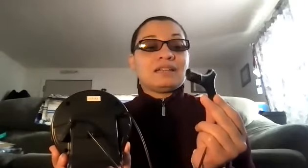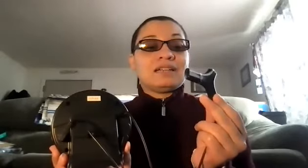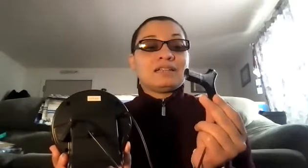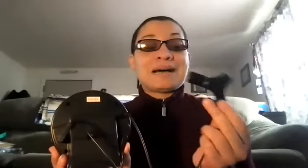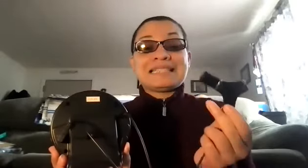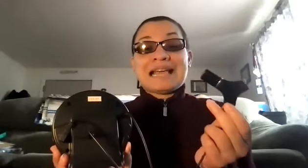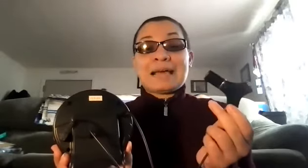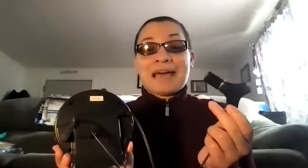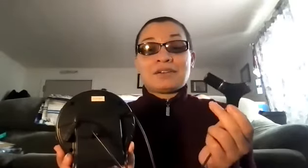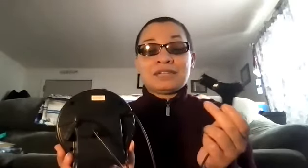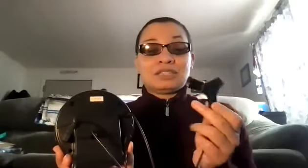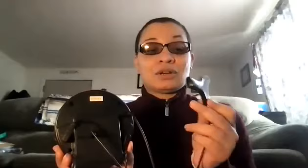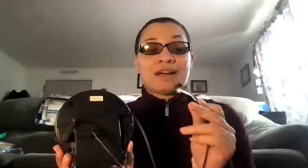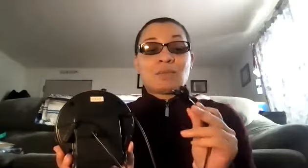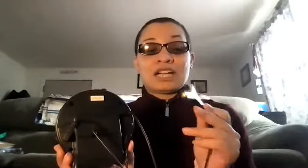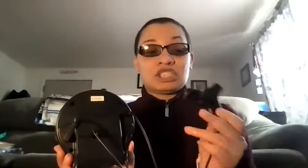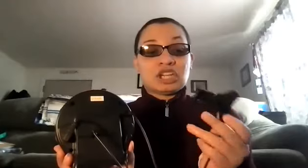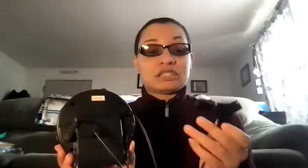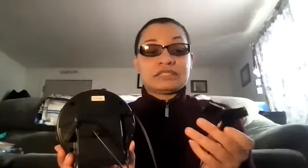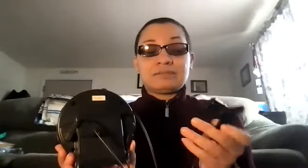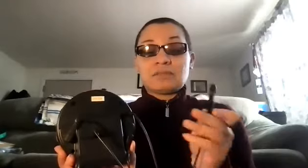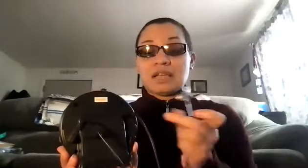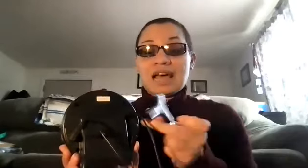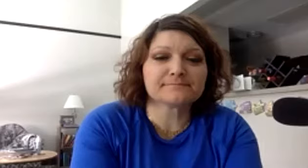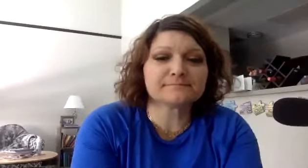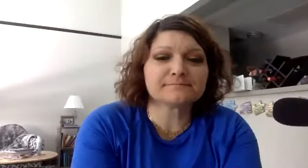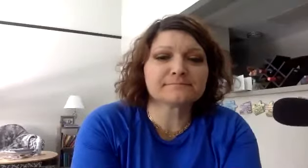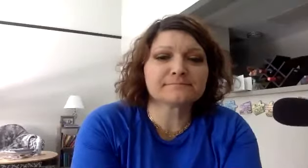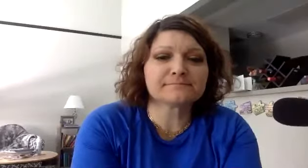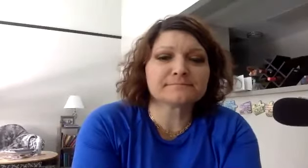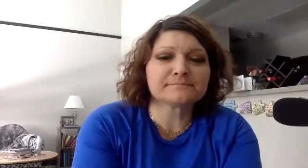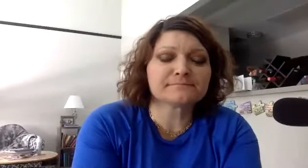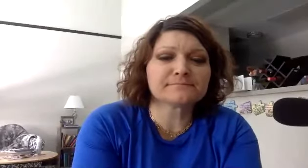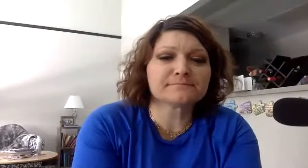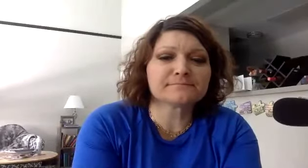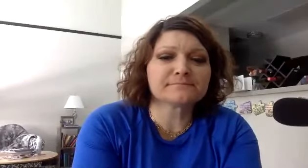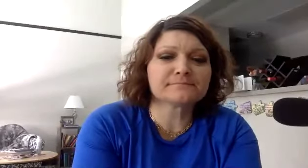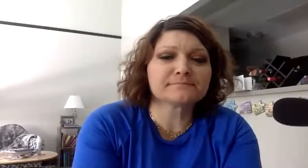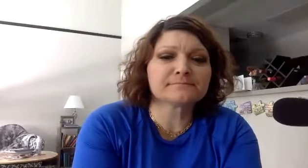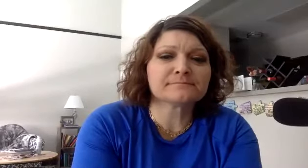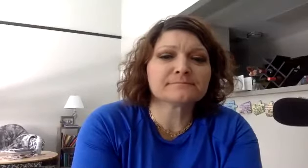it's my ci battery so if i want to charge it and i just plug it into here and it would charge.